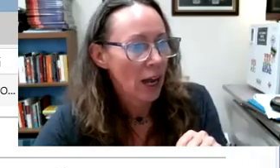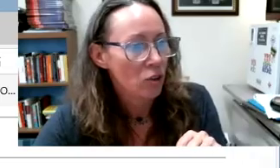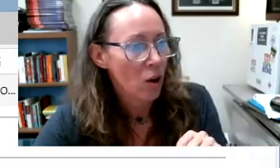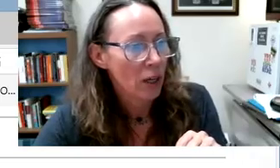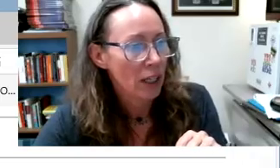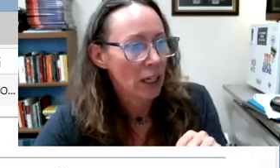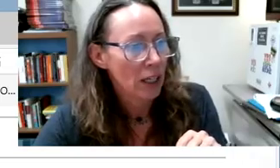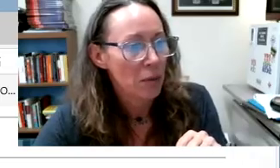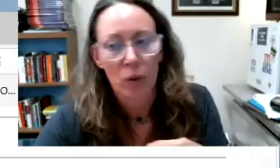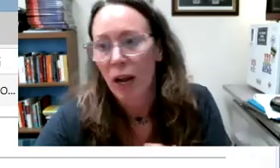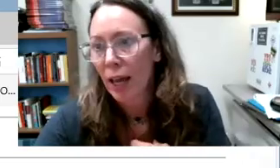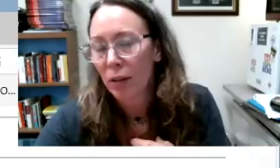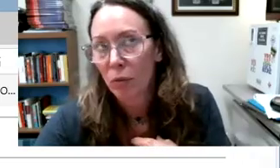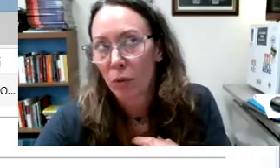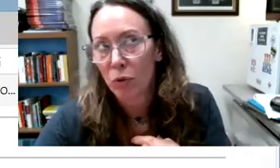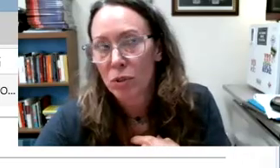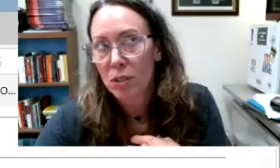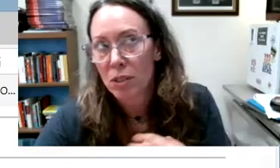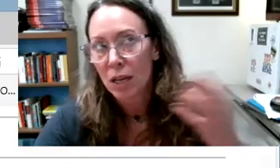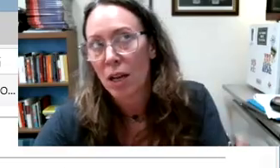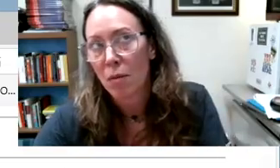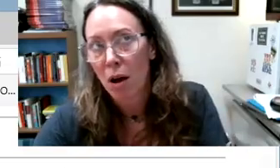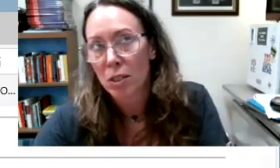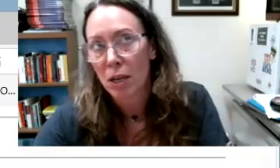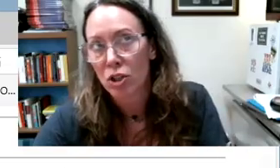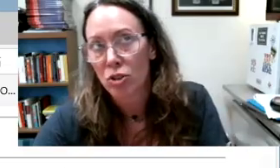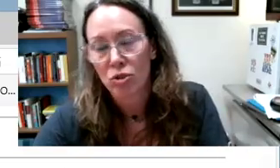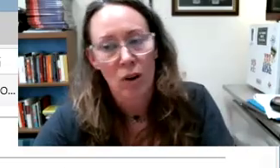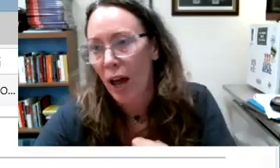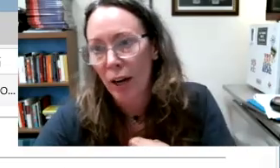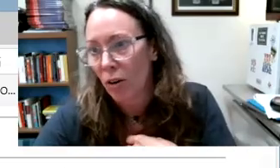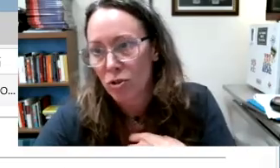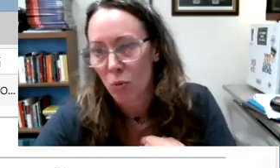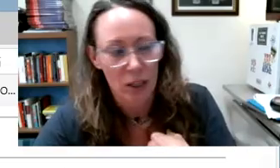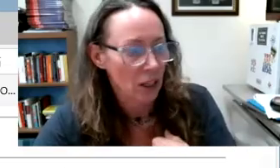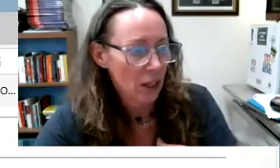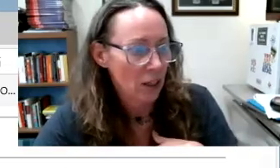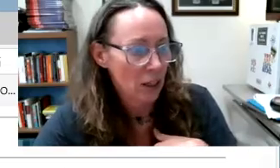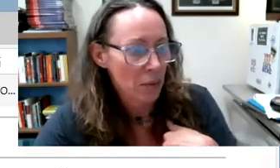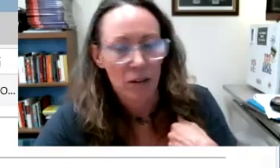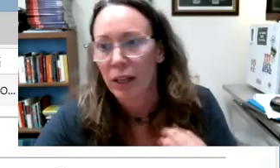And I do not want to get an email when I send an inbox message I don't also want to get an email.